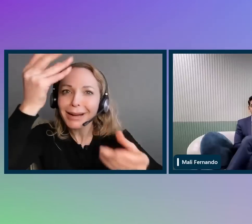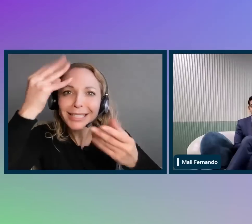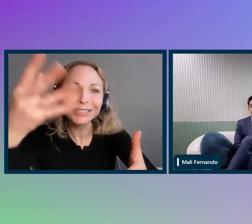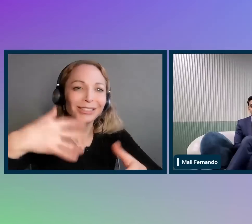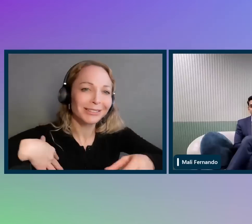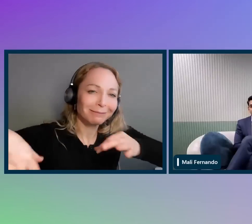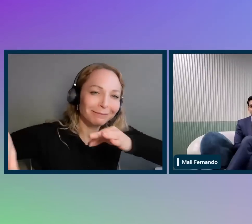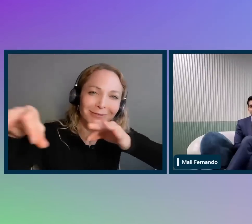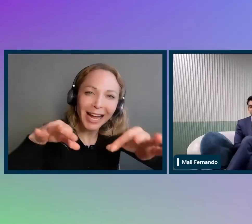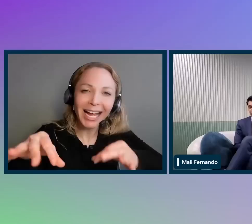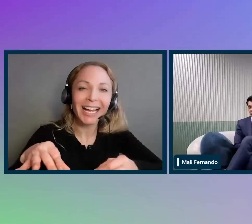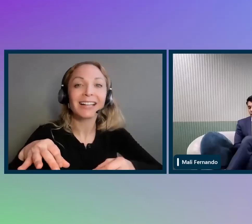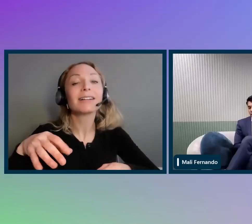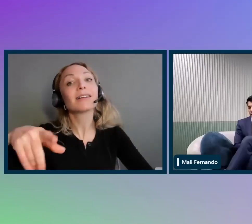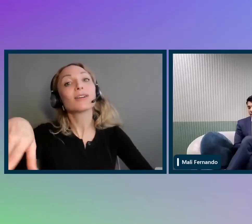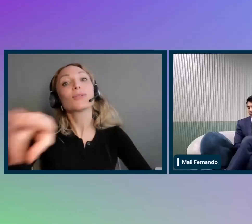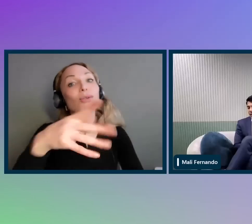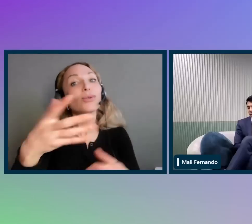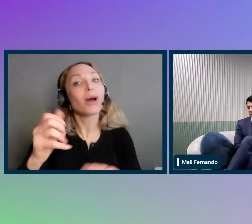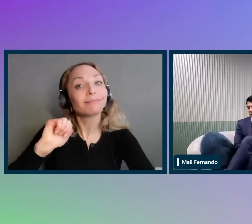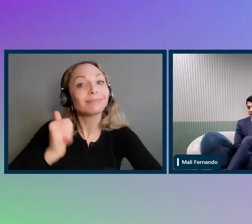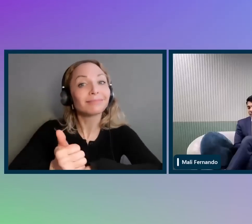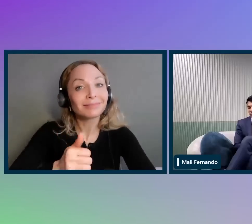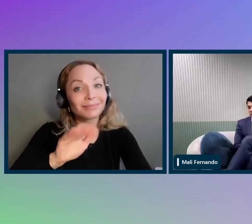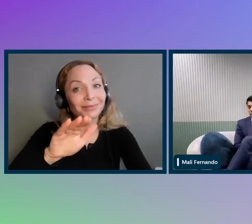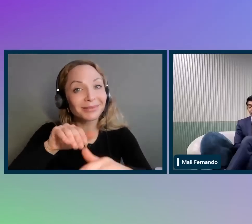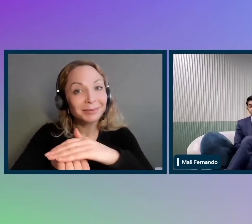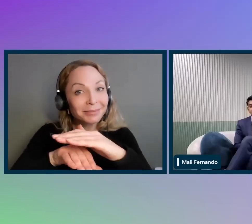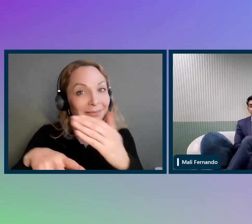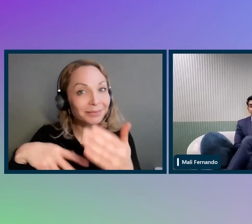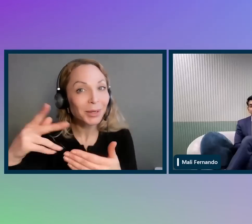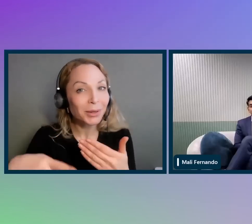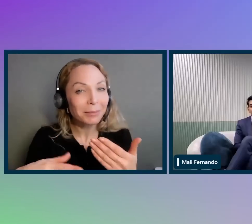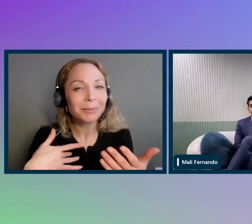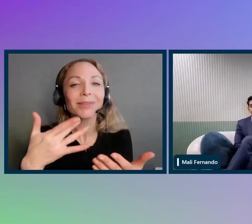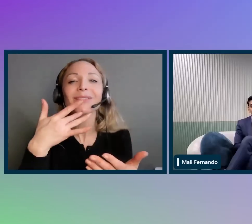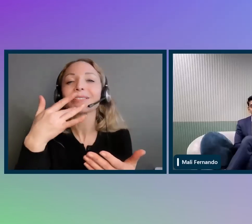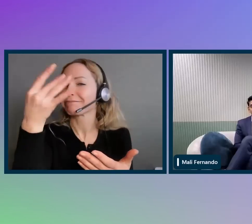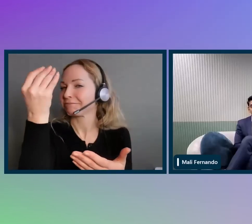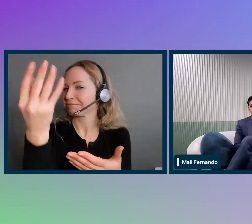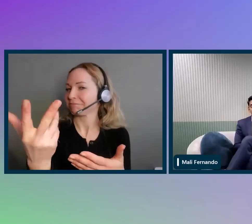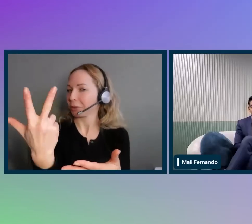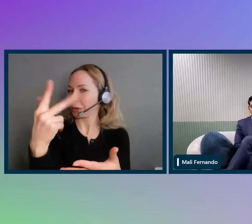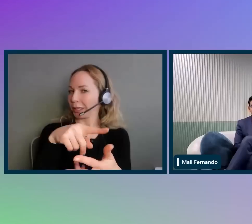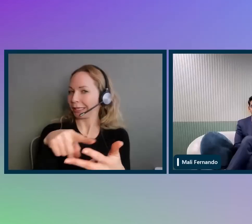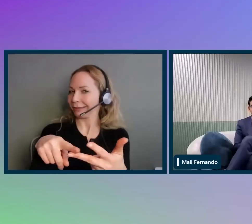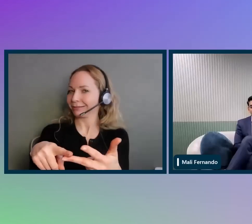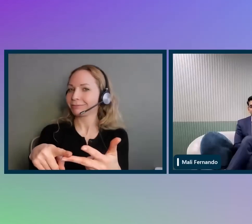their accessibility program, I'd say it's three things, that there's typically three barriers to most organizations getting this right.